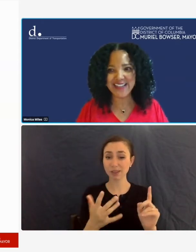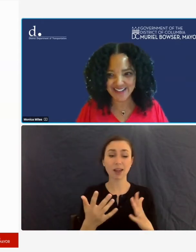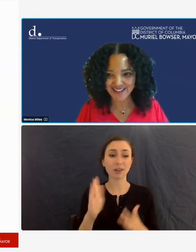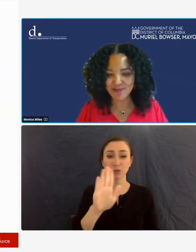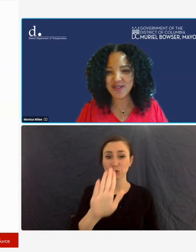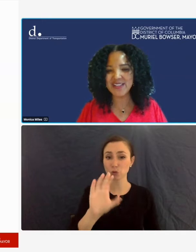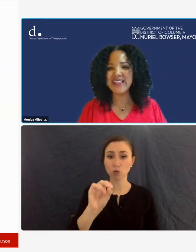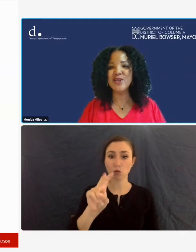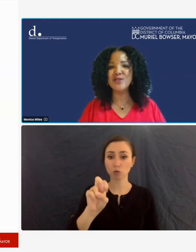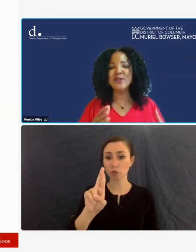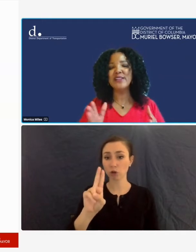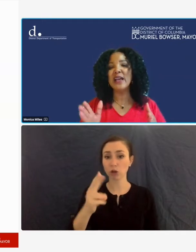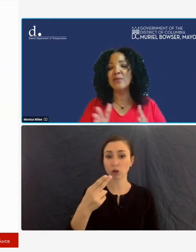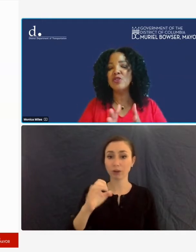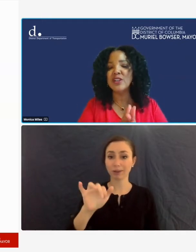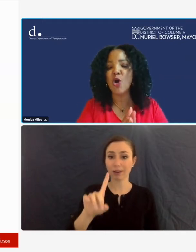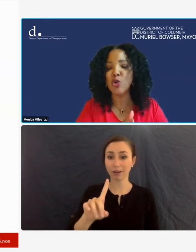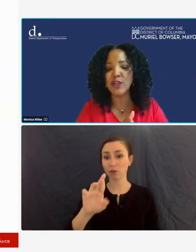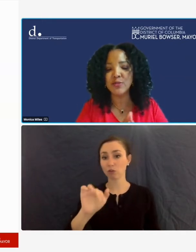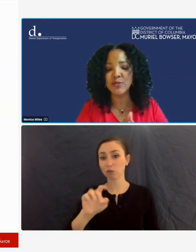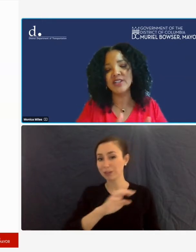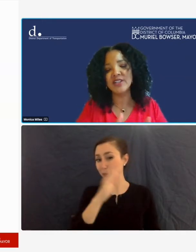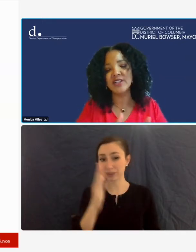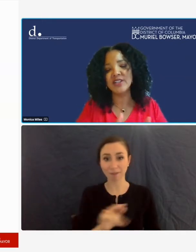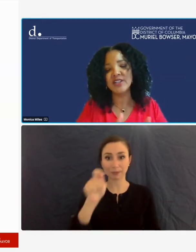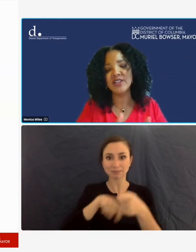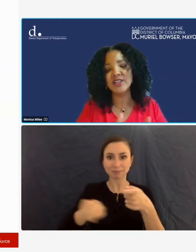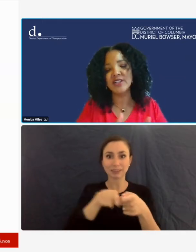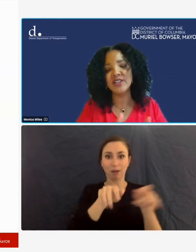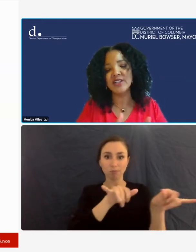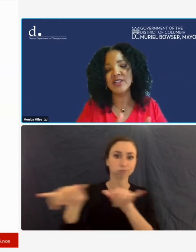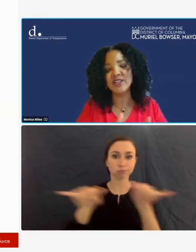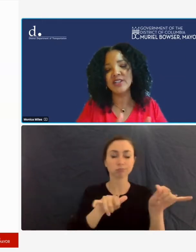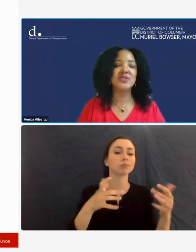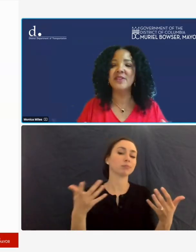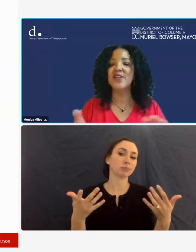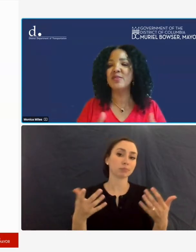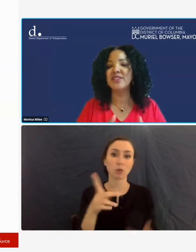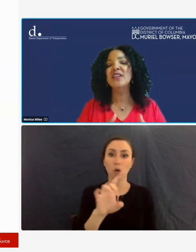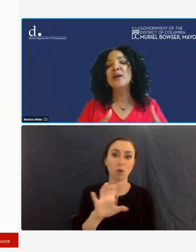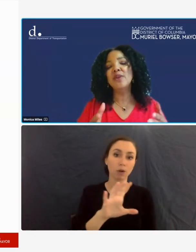because these overhead rates i'm using whole numbers here we're using 125 175 but when you're